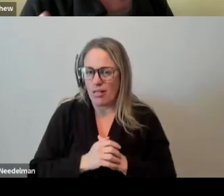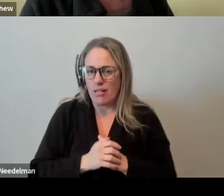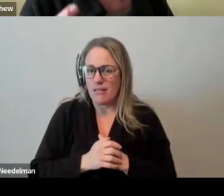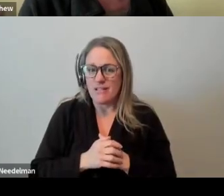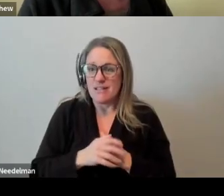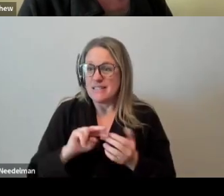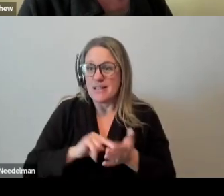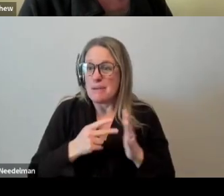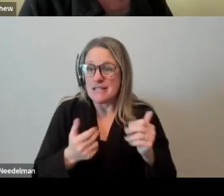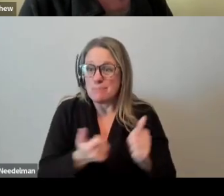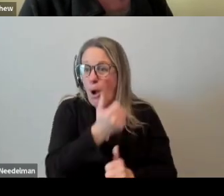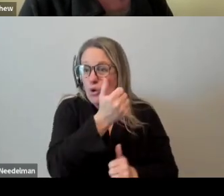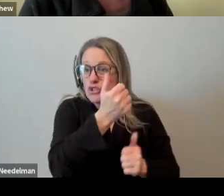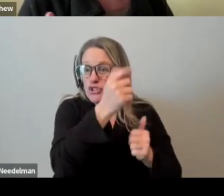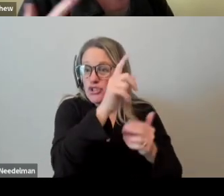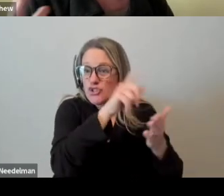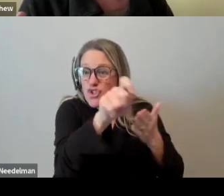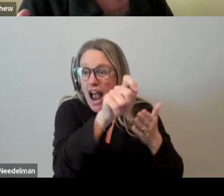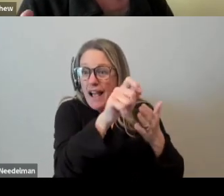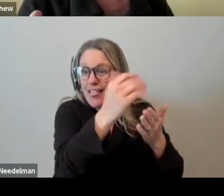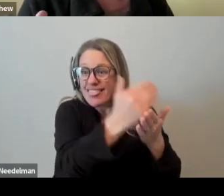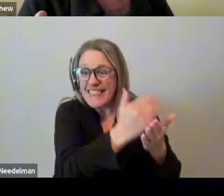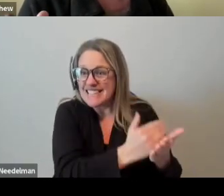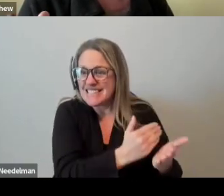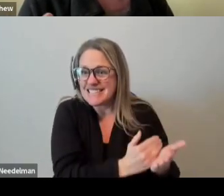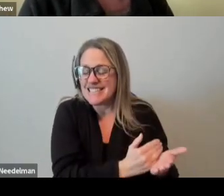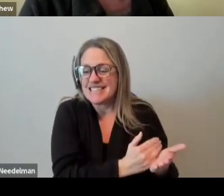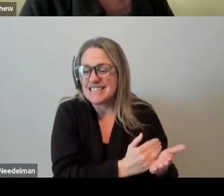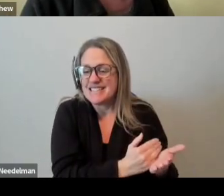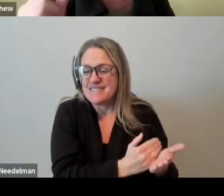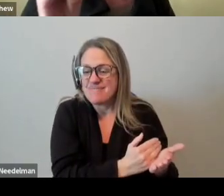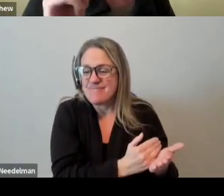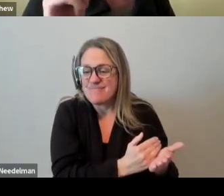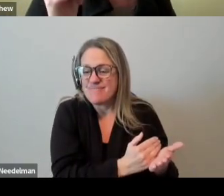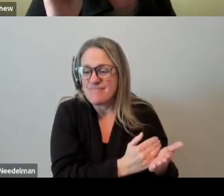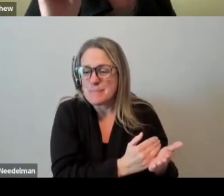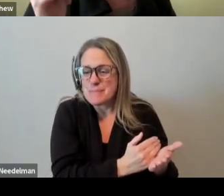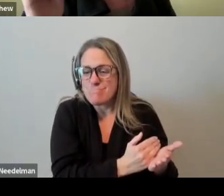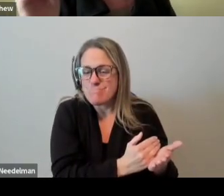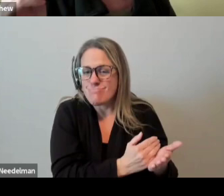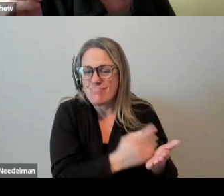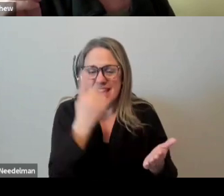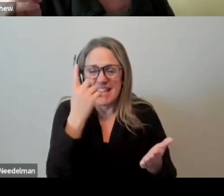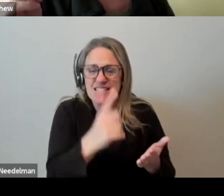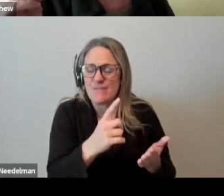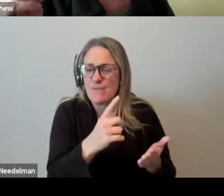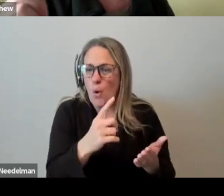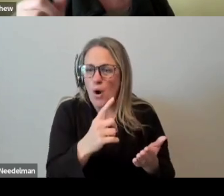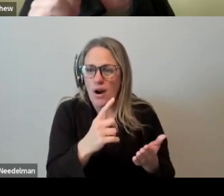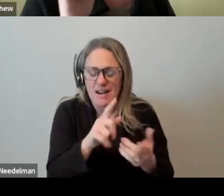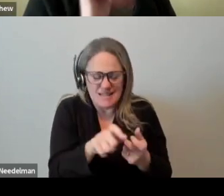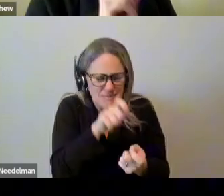and research about disabled people is also done in ways that select for a very narrow set of criteria.